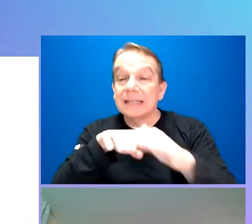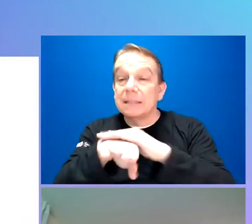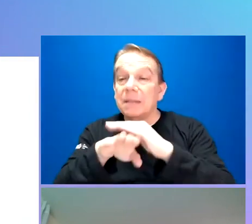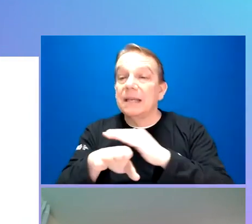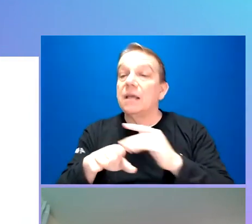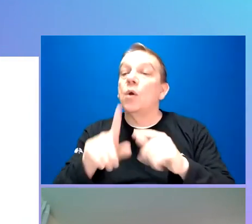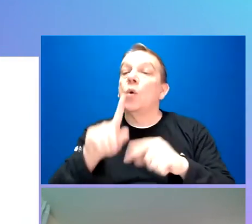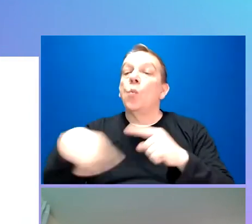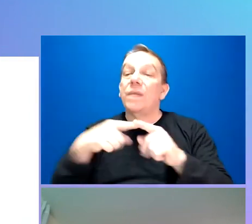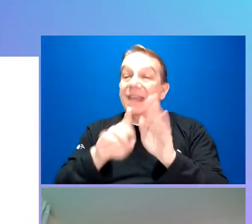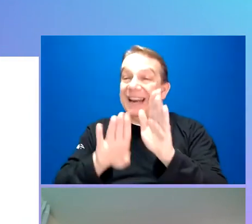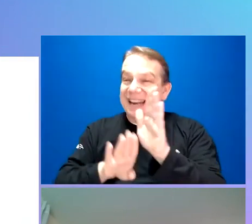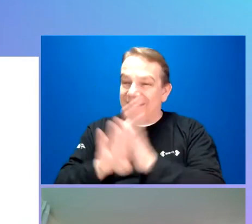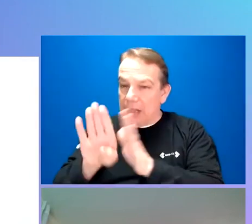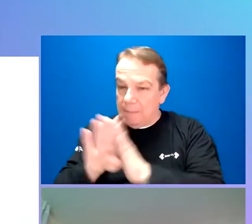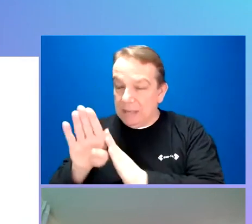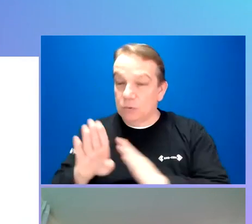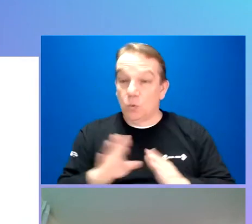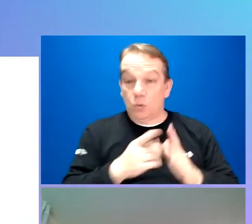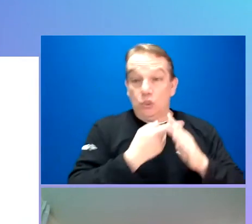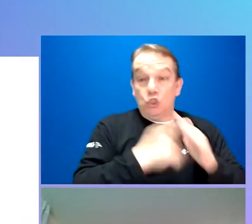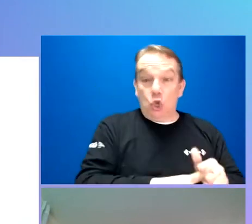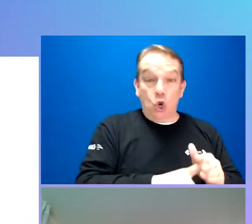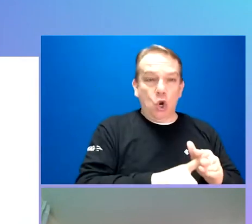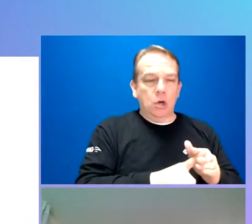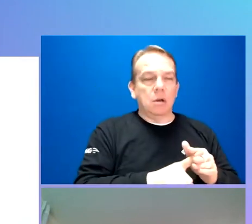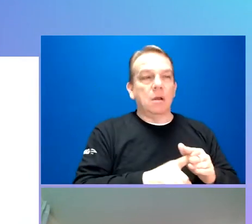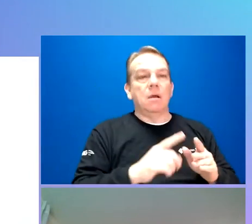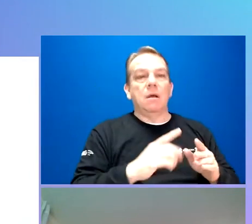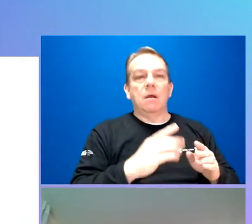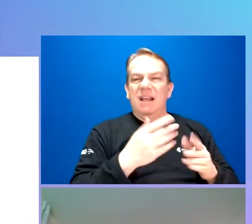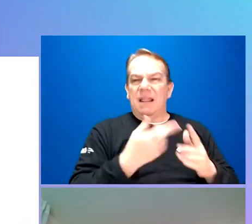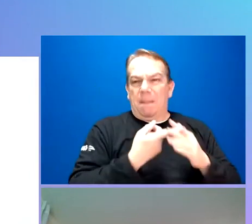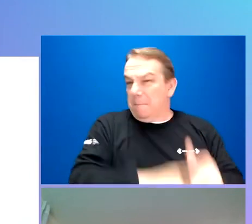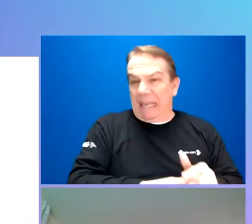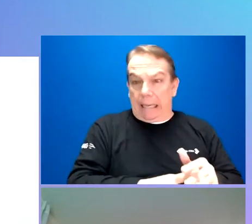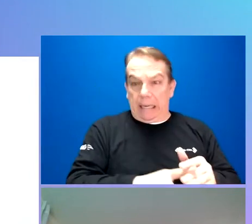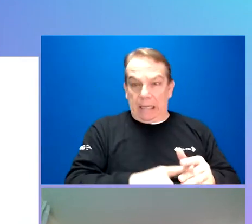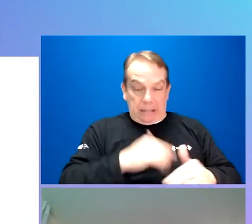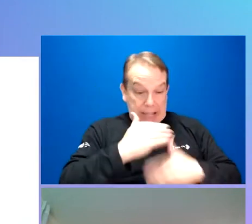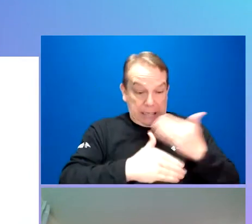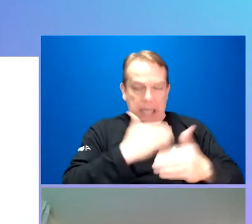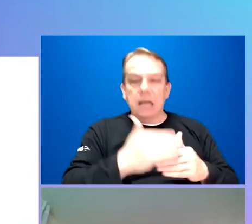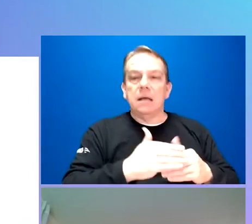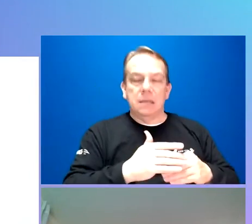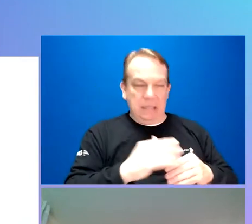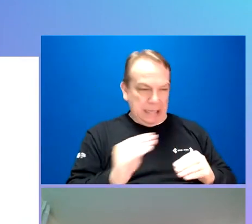phase, um, if you were to punt